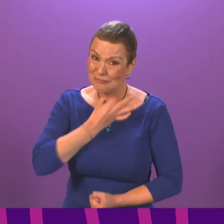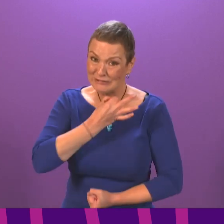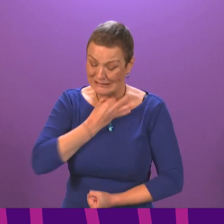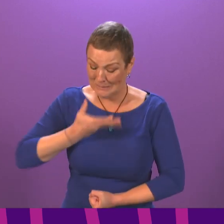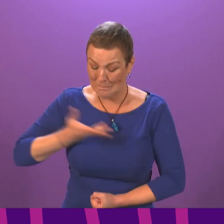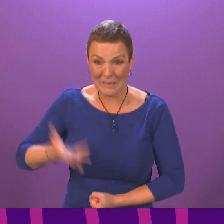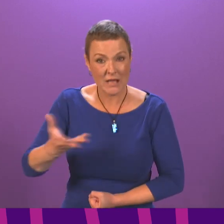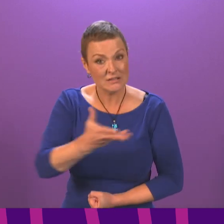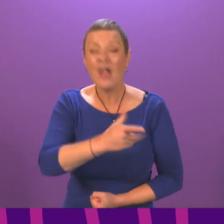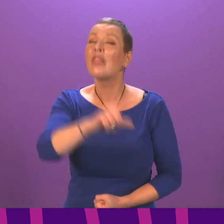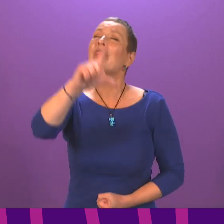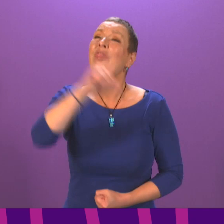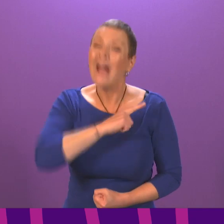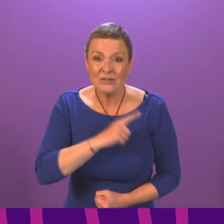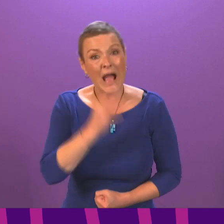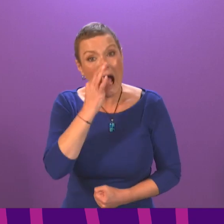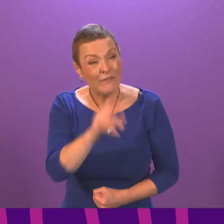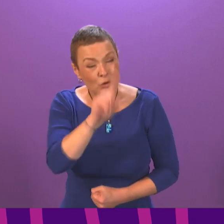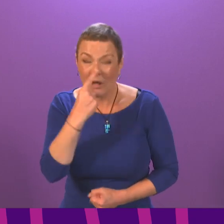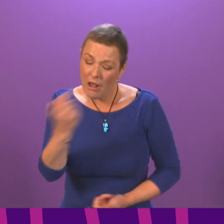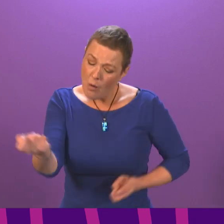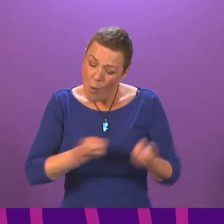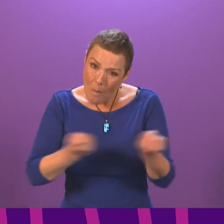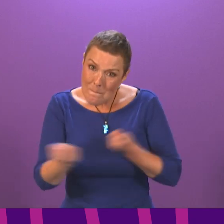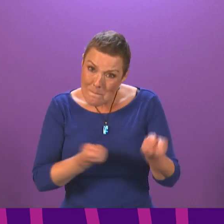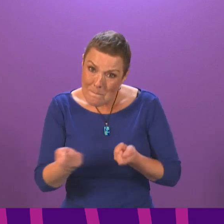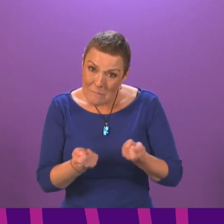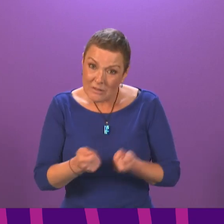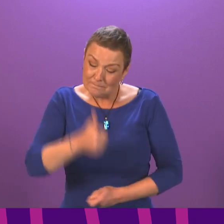get through Christmas without mixing with others, my advice to them is to do so. If